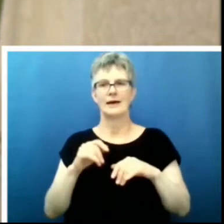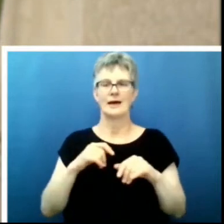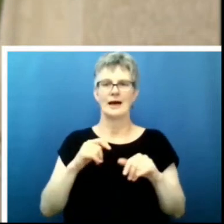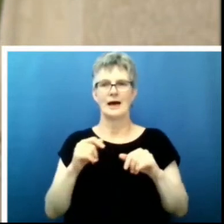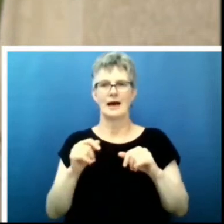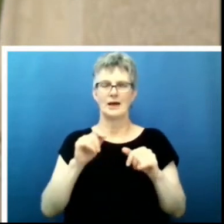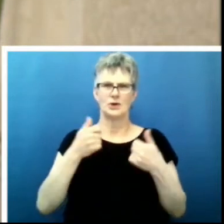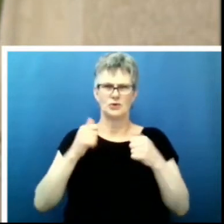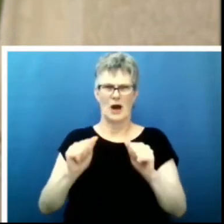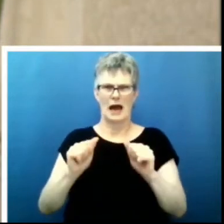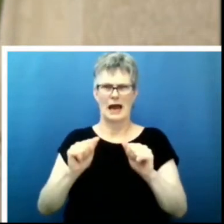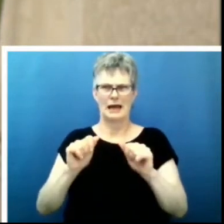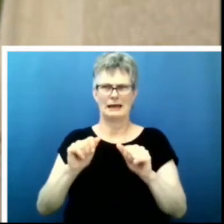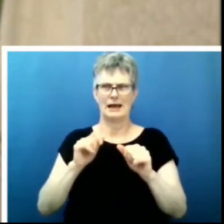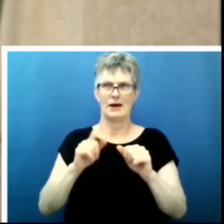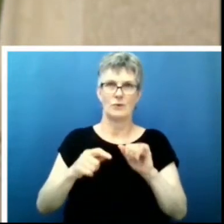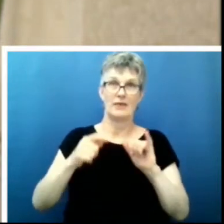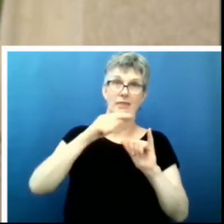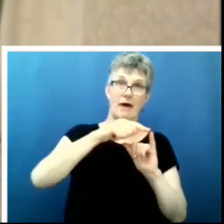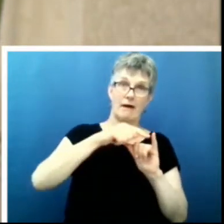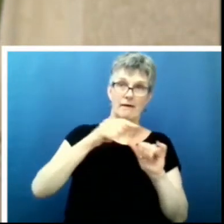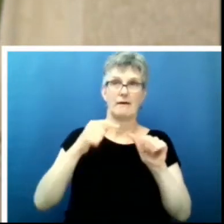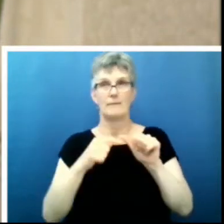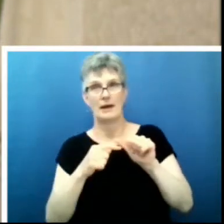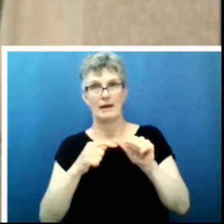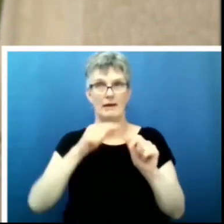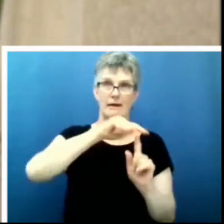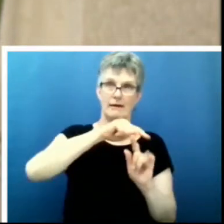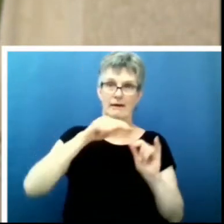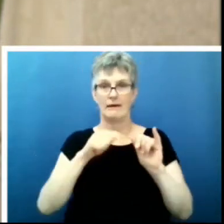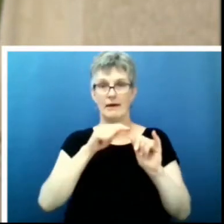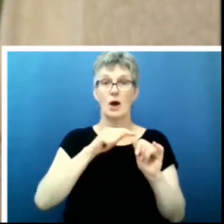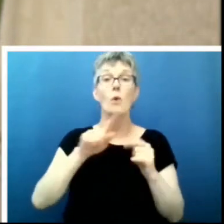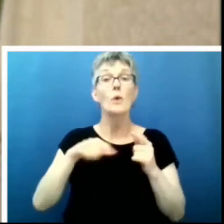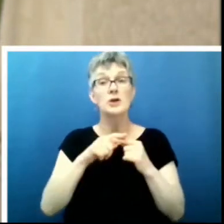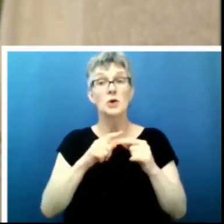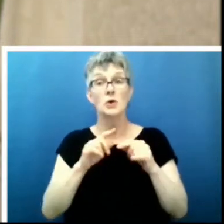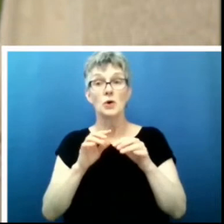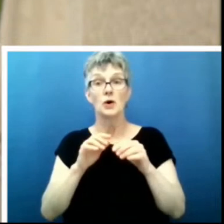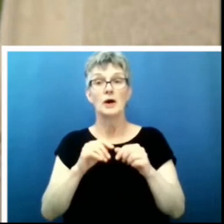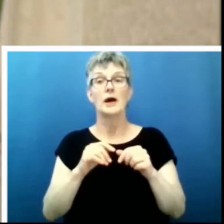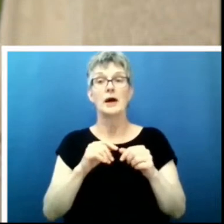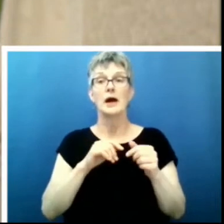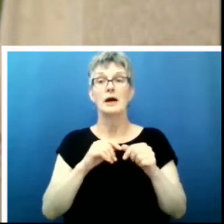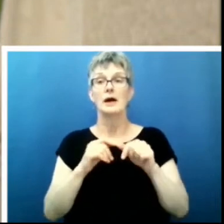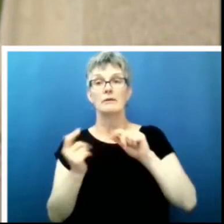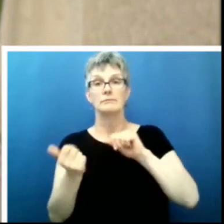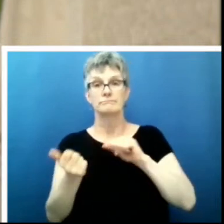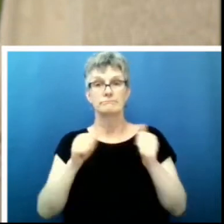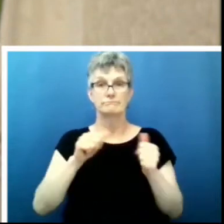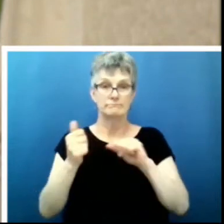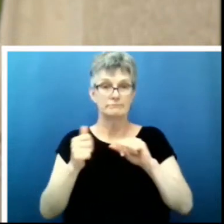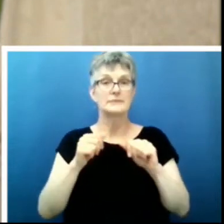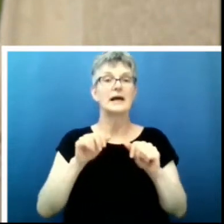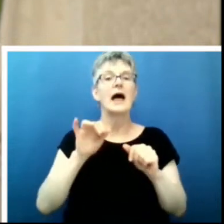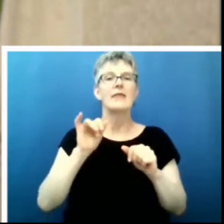is actually now integrating when you do this. It's a favorite one for students right before test taking.